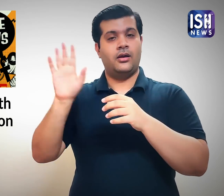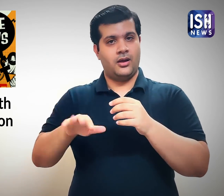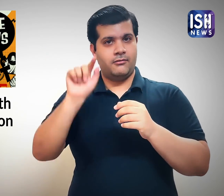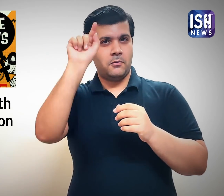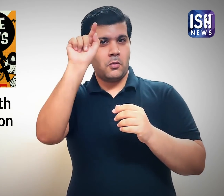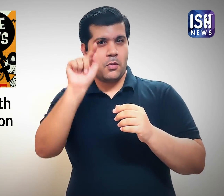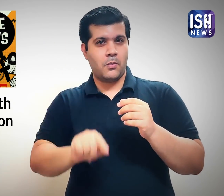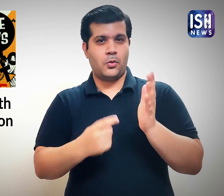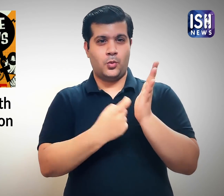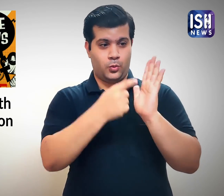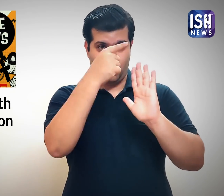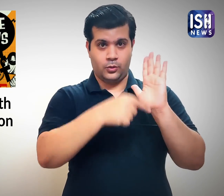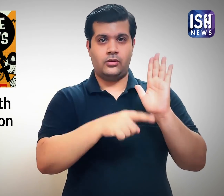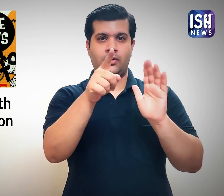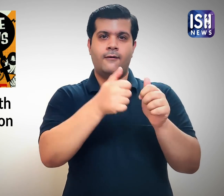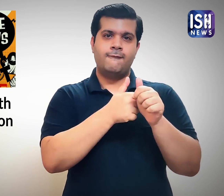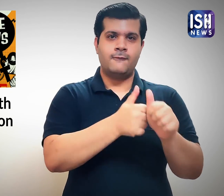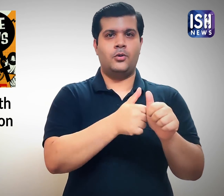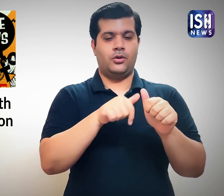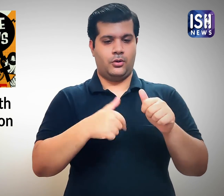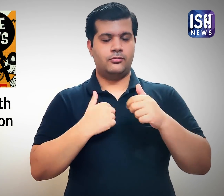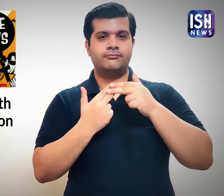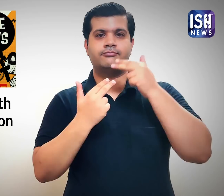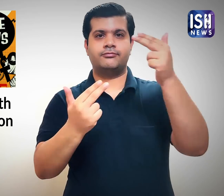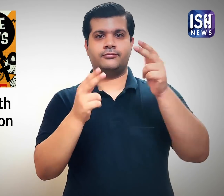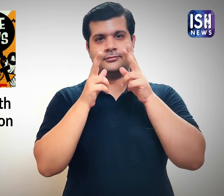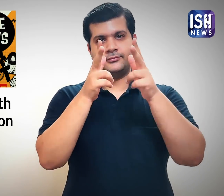points that we must all follow.